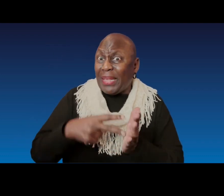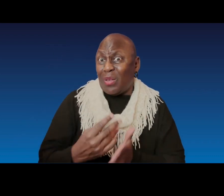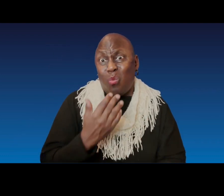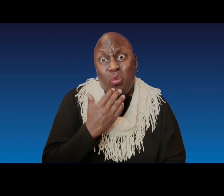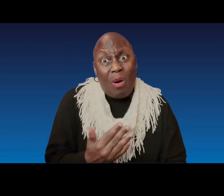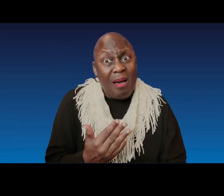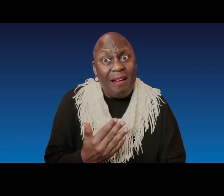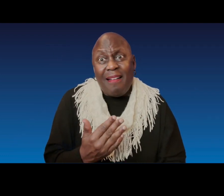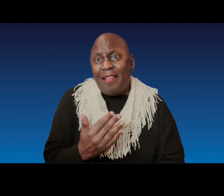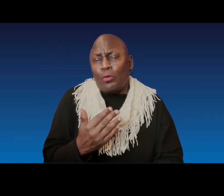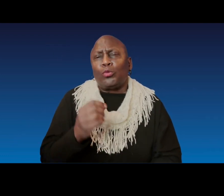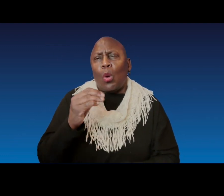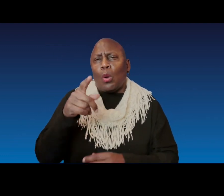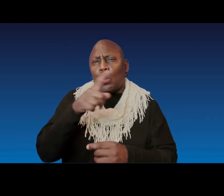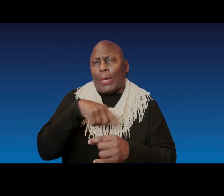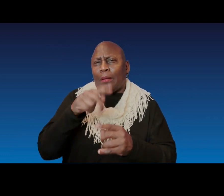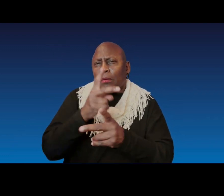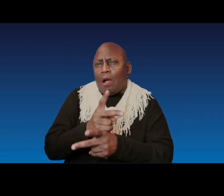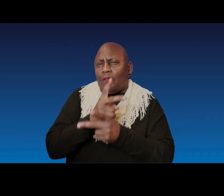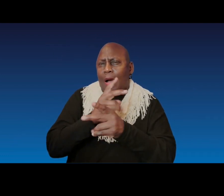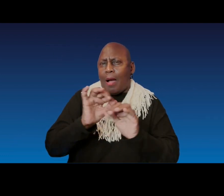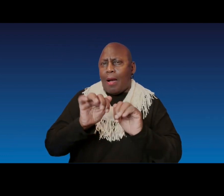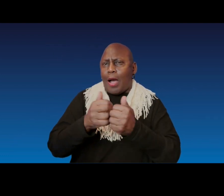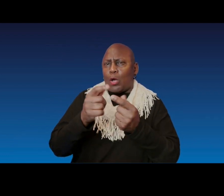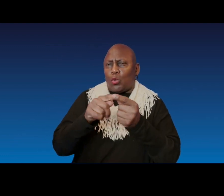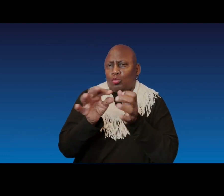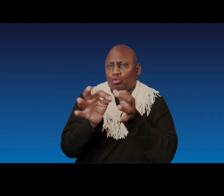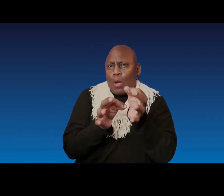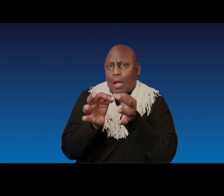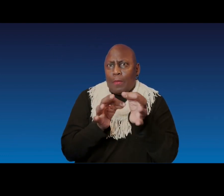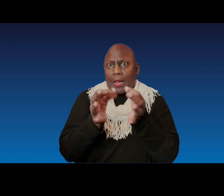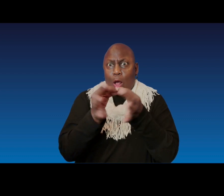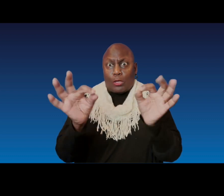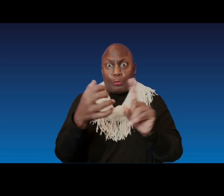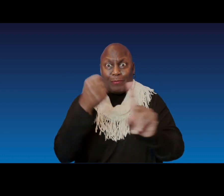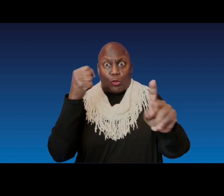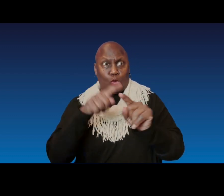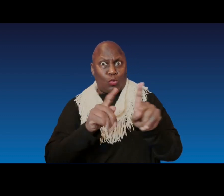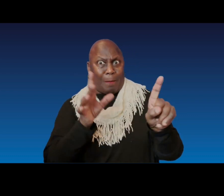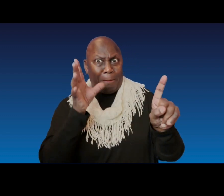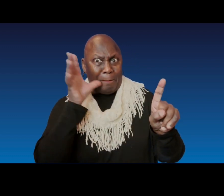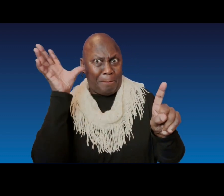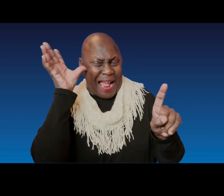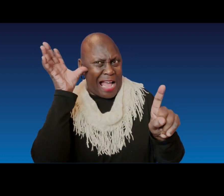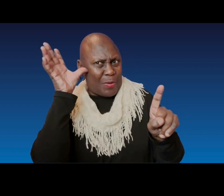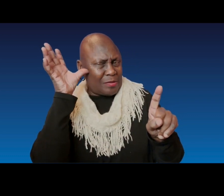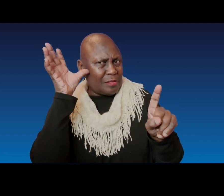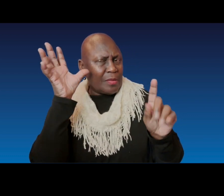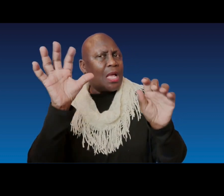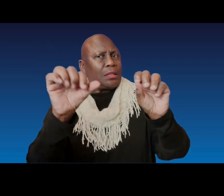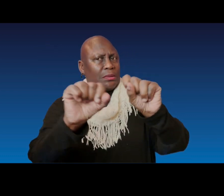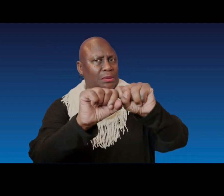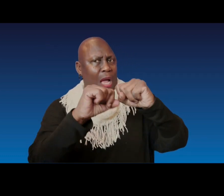No, the system itself created language deprivation and caused well-meaning parents to withhold language.